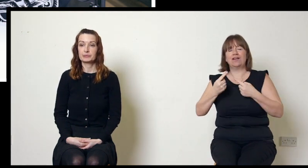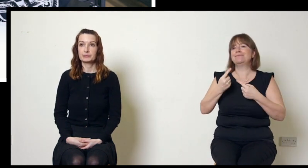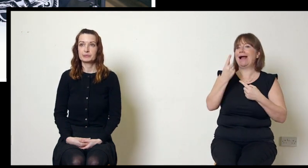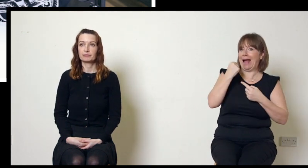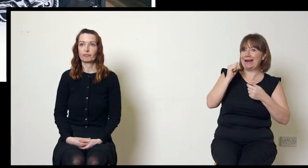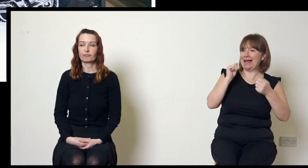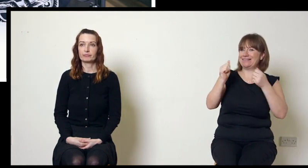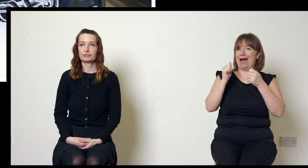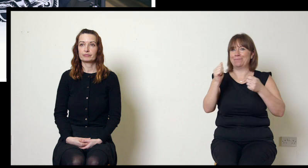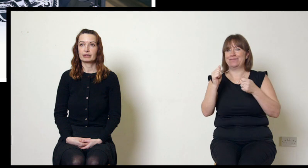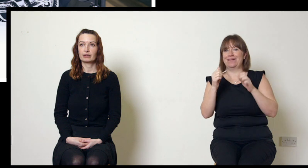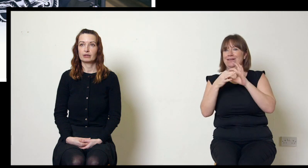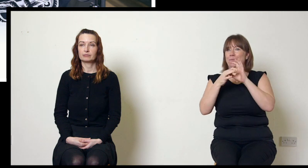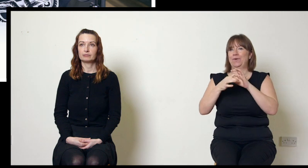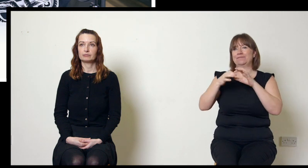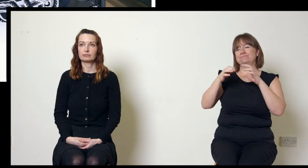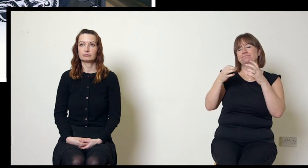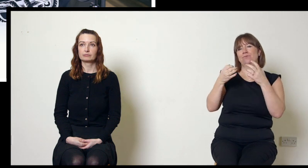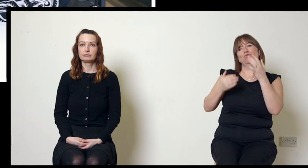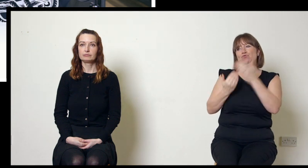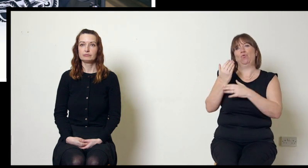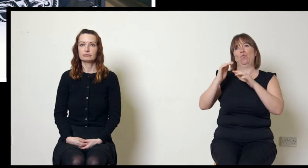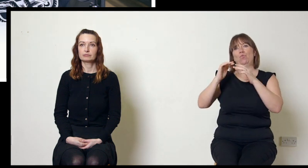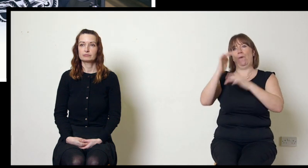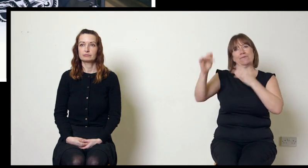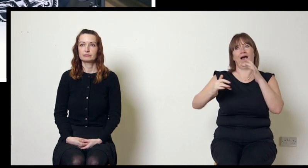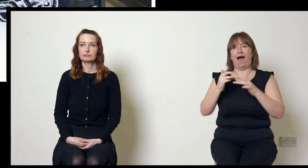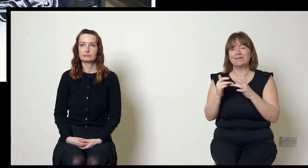According to what they how they needed but simple things through that